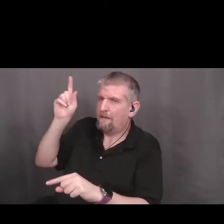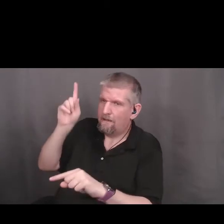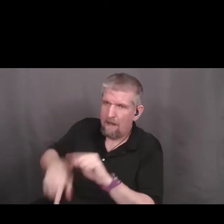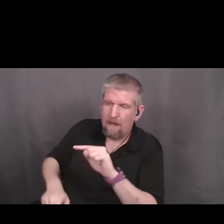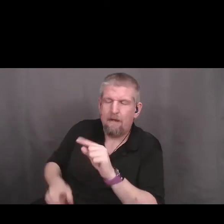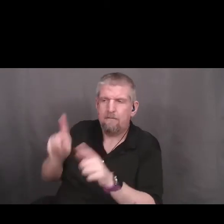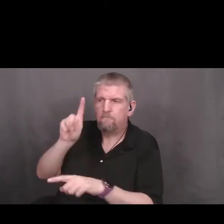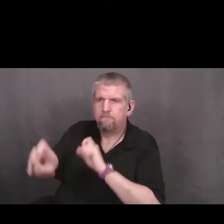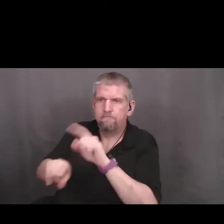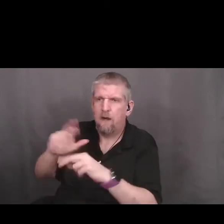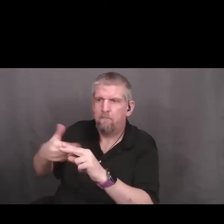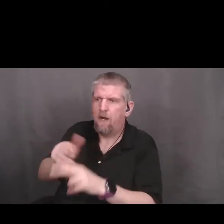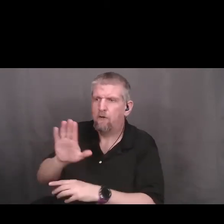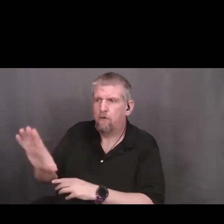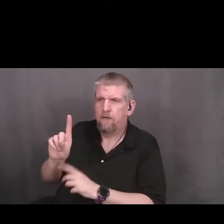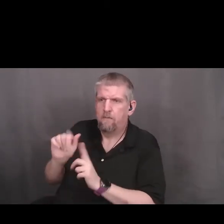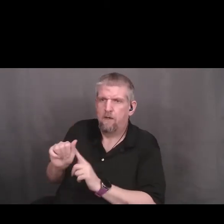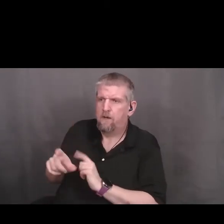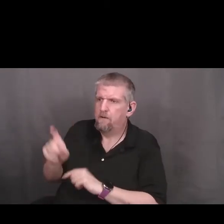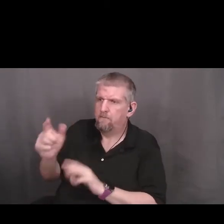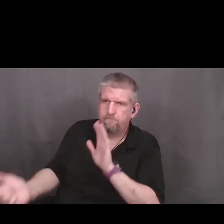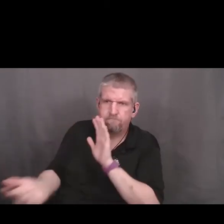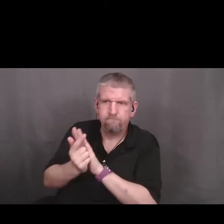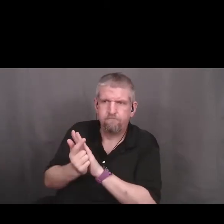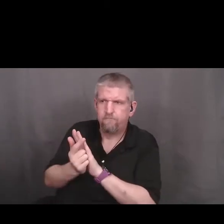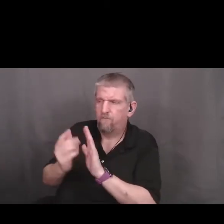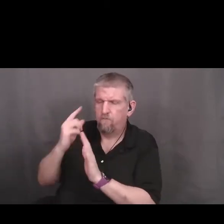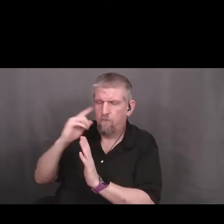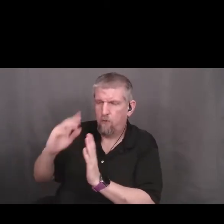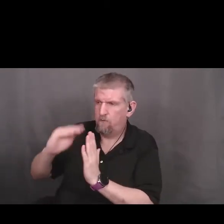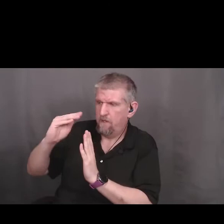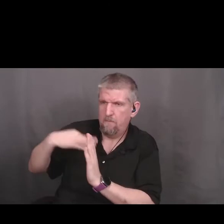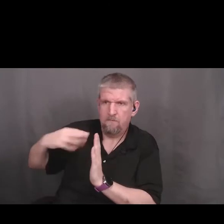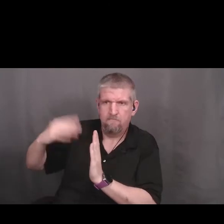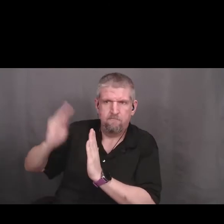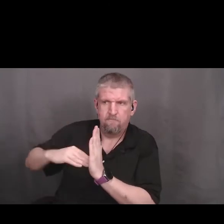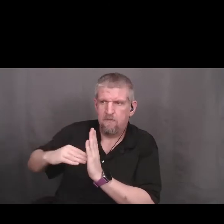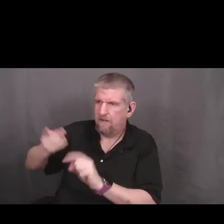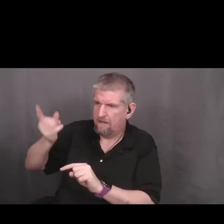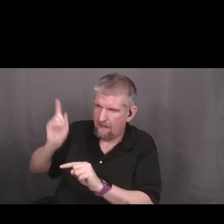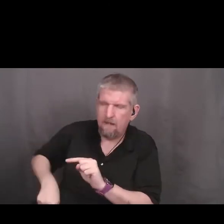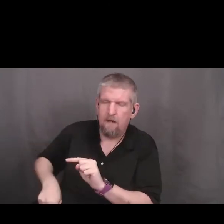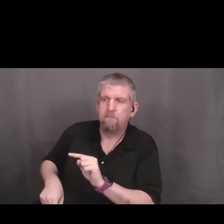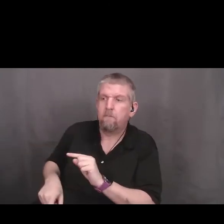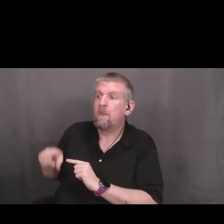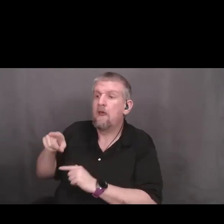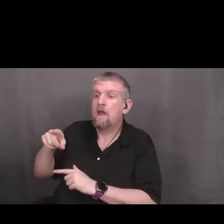regarding disability and their applications and they cannot ask you before you're admitted